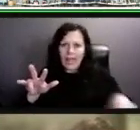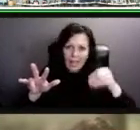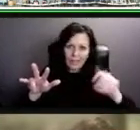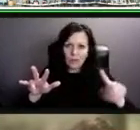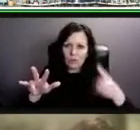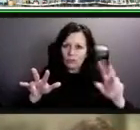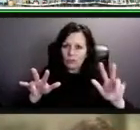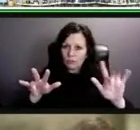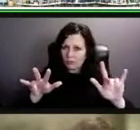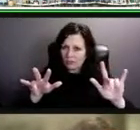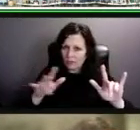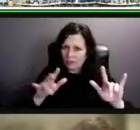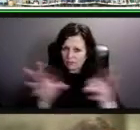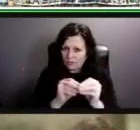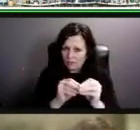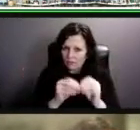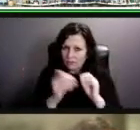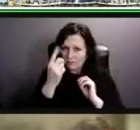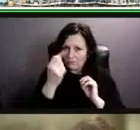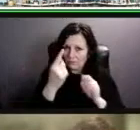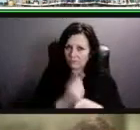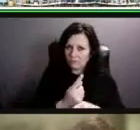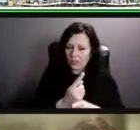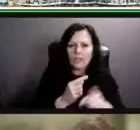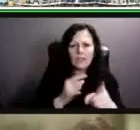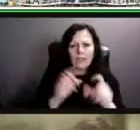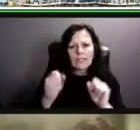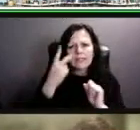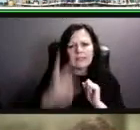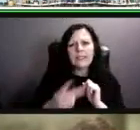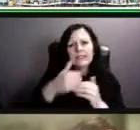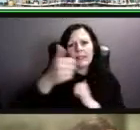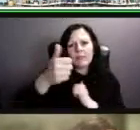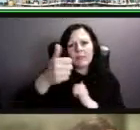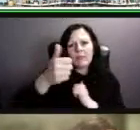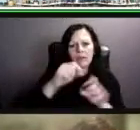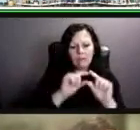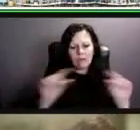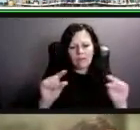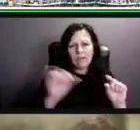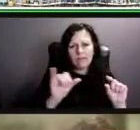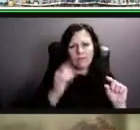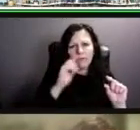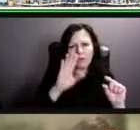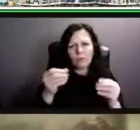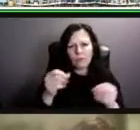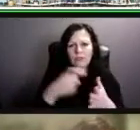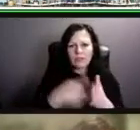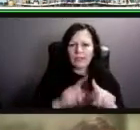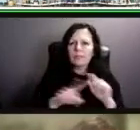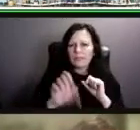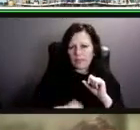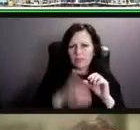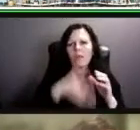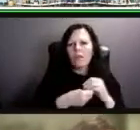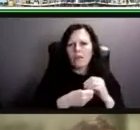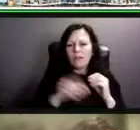WOULD ADD A DOLLAR TWENTY FIVE TO FIVE POINT EIGHTY THREE RATE